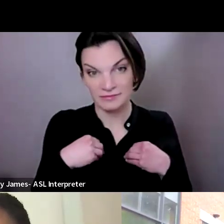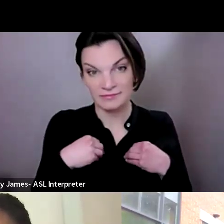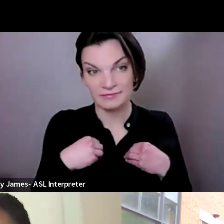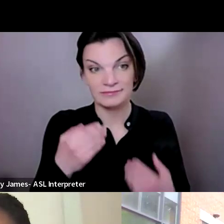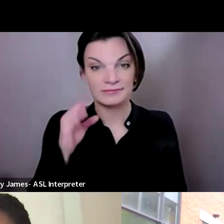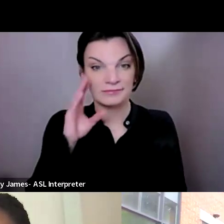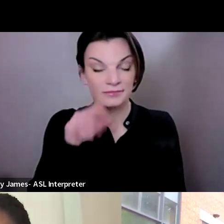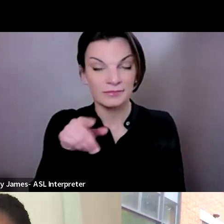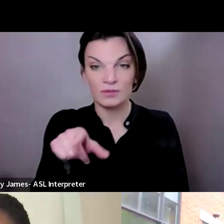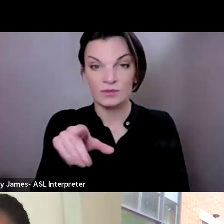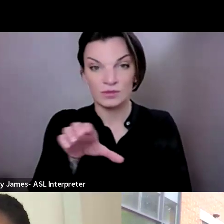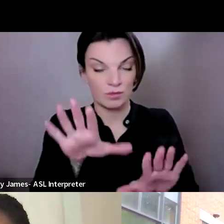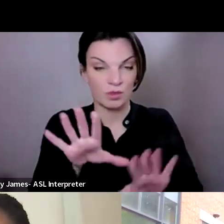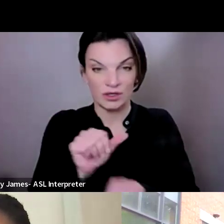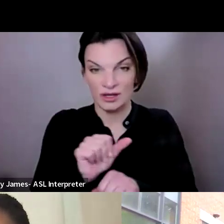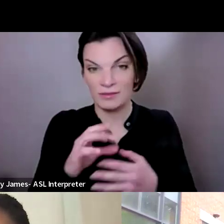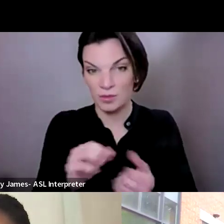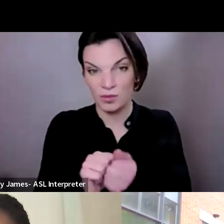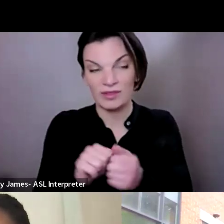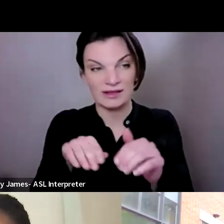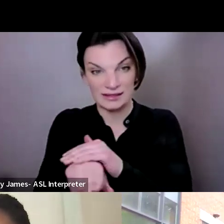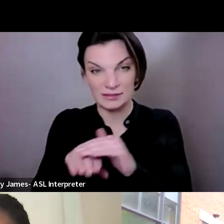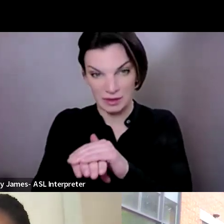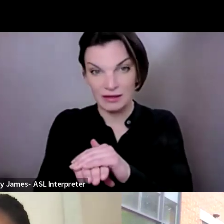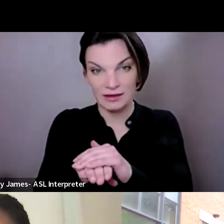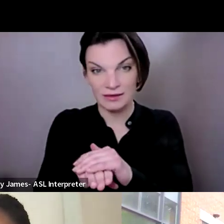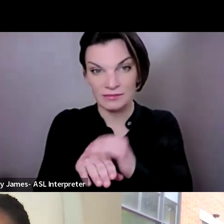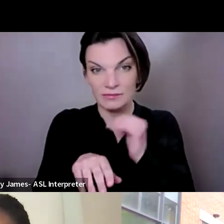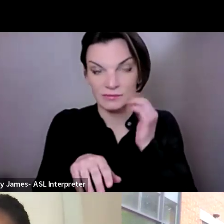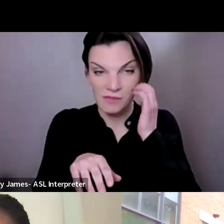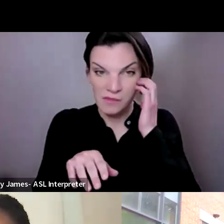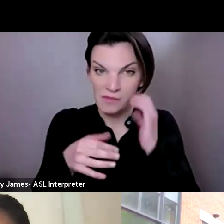a really great job with accessibility. Especially with rural communities, it's so much